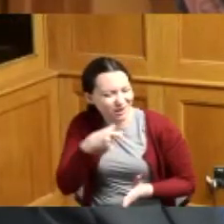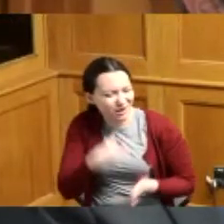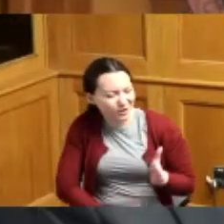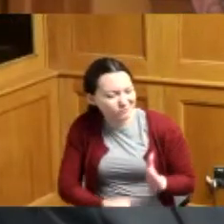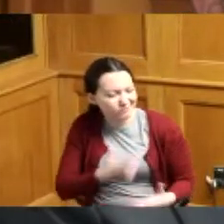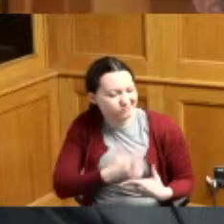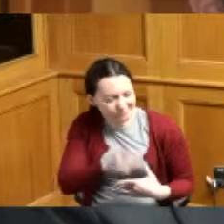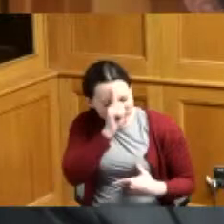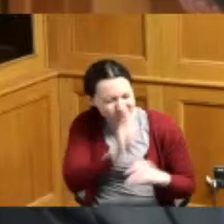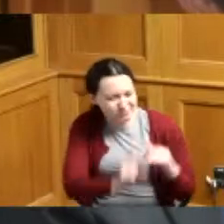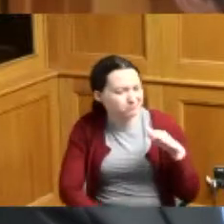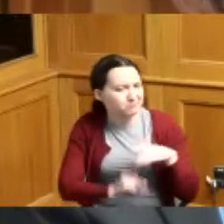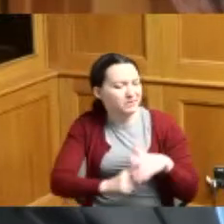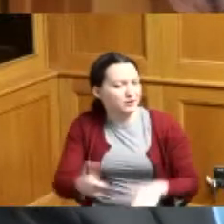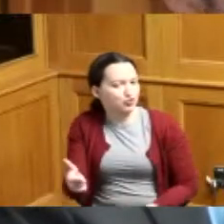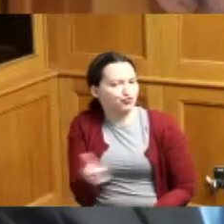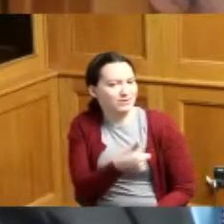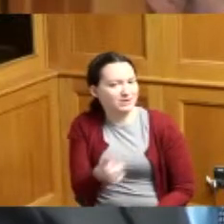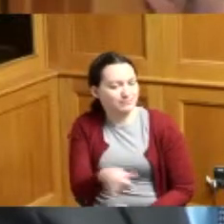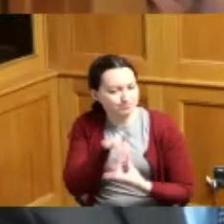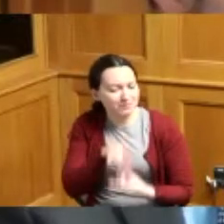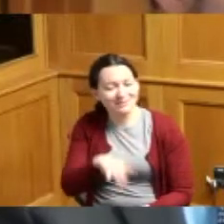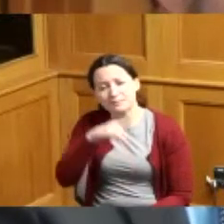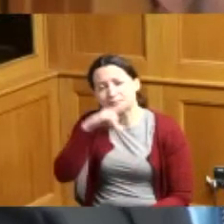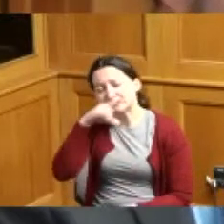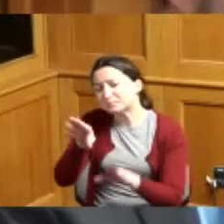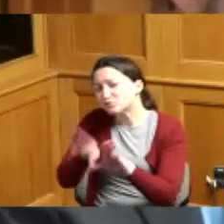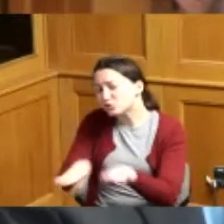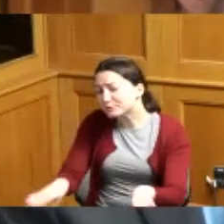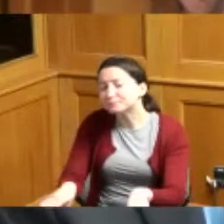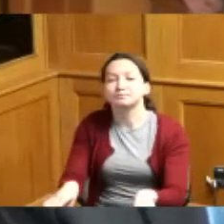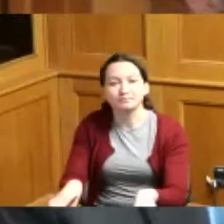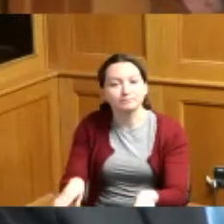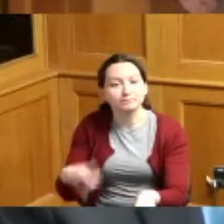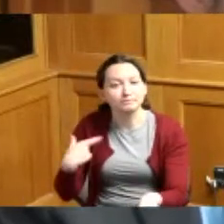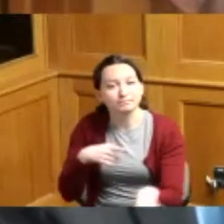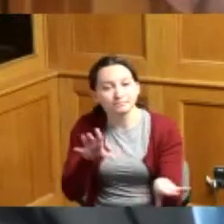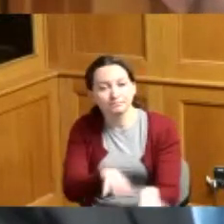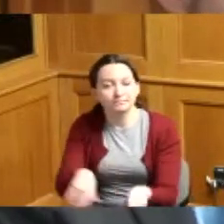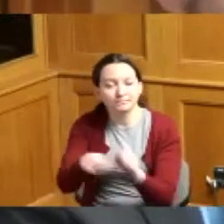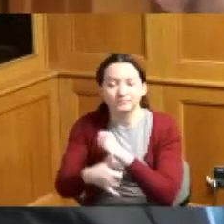think about the transportation costs related to the kids that are in our care I think it's more